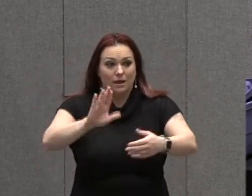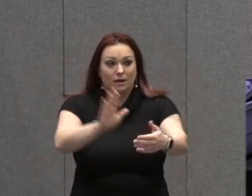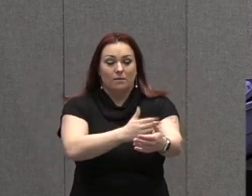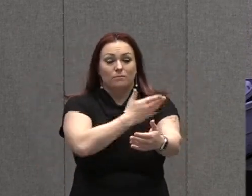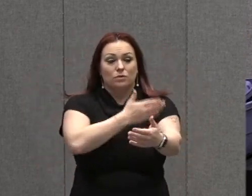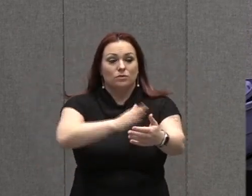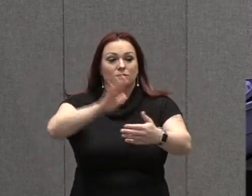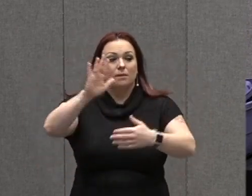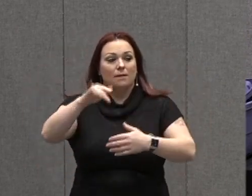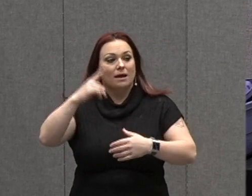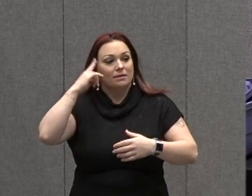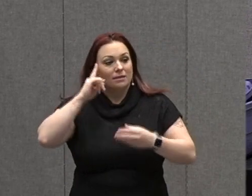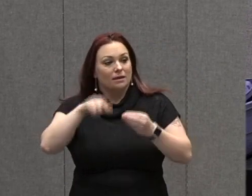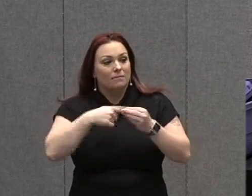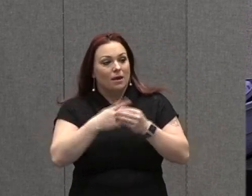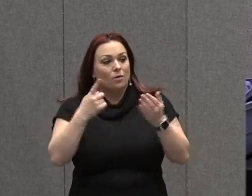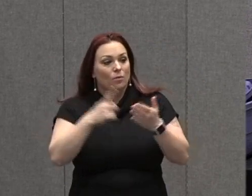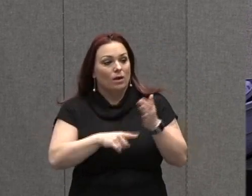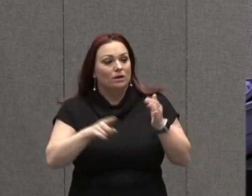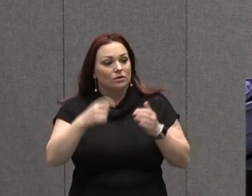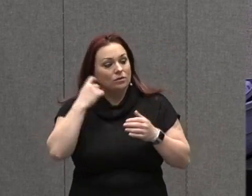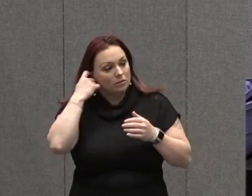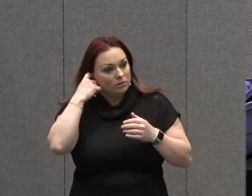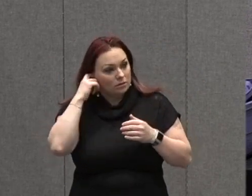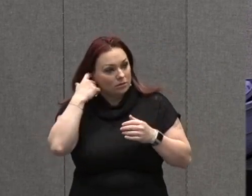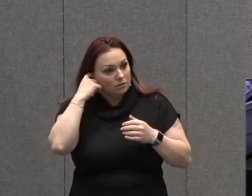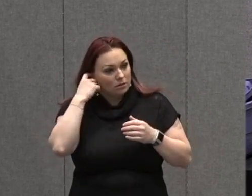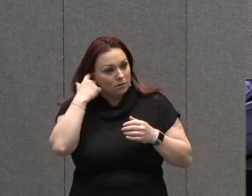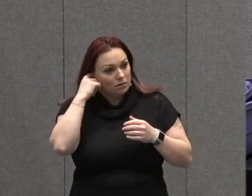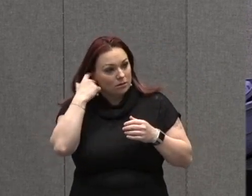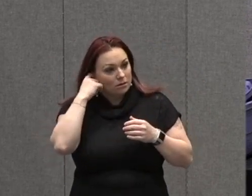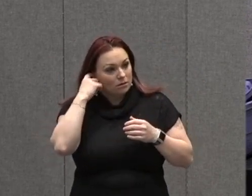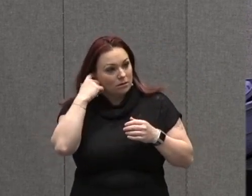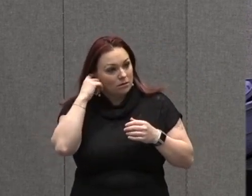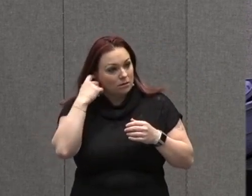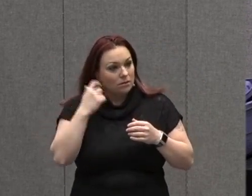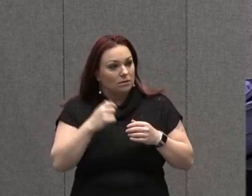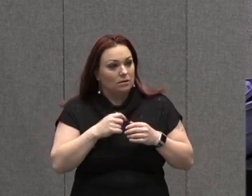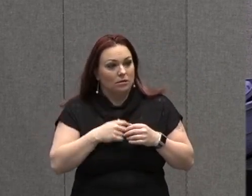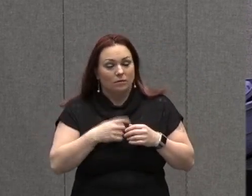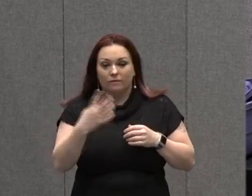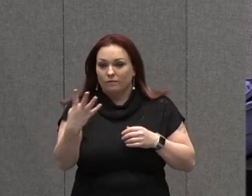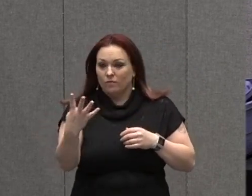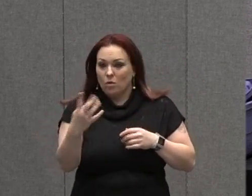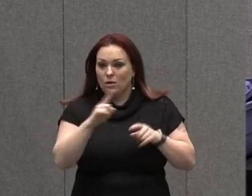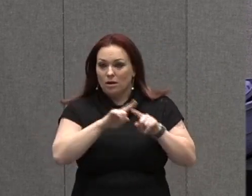just by thinking about what you hear. So I want to have, let's think of four different sounds